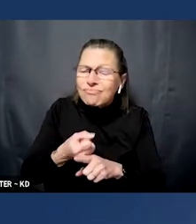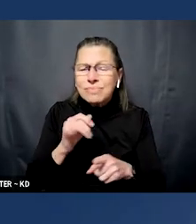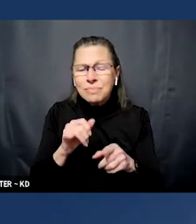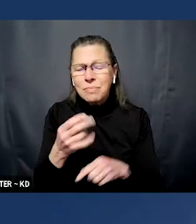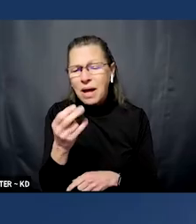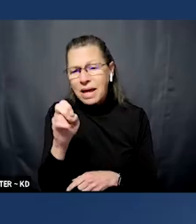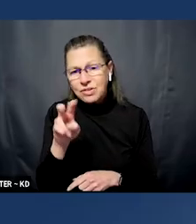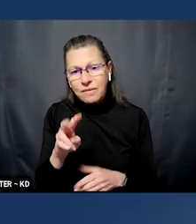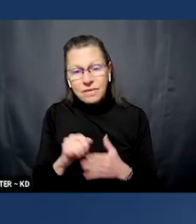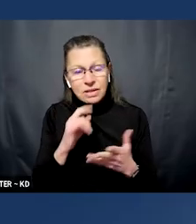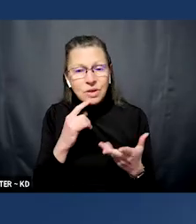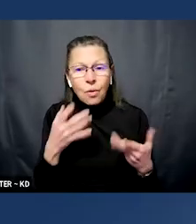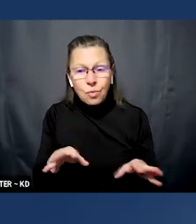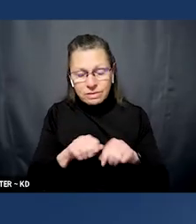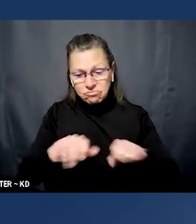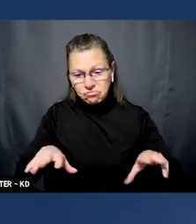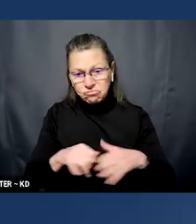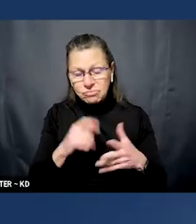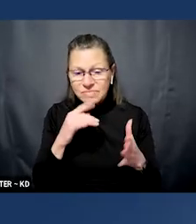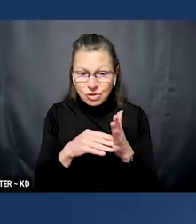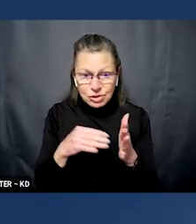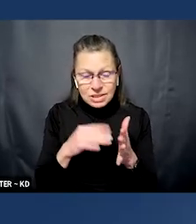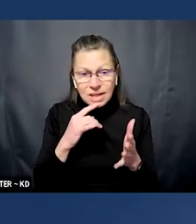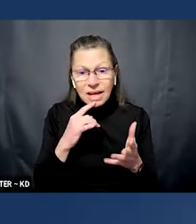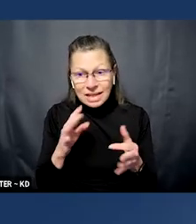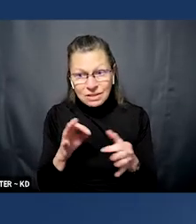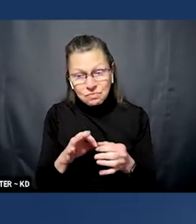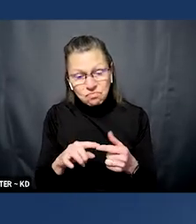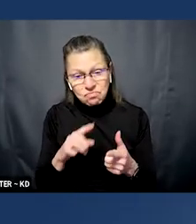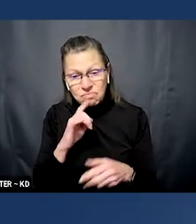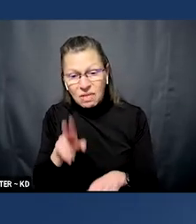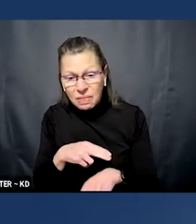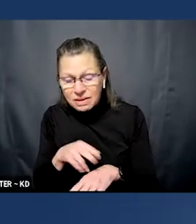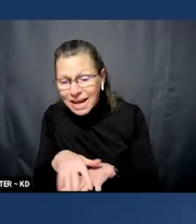for proposals for a study focusing on HIV and Native American communities, there was emerging